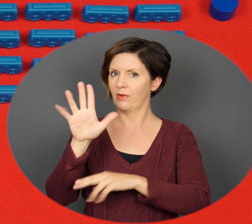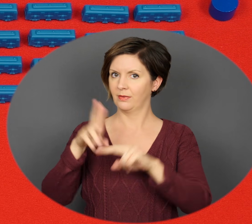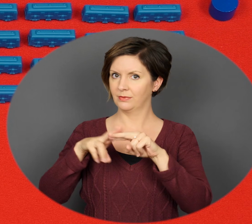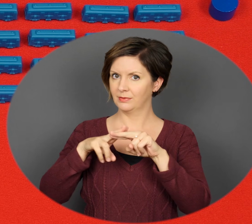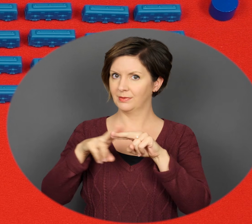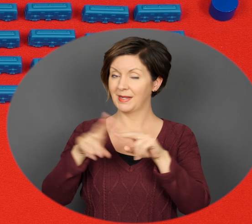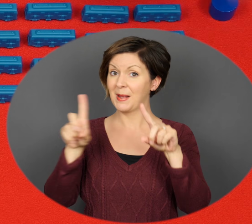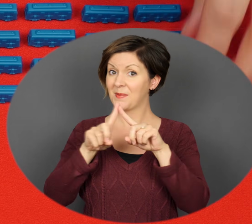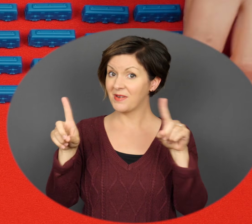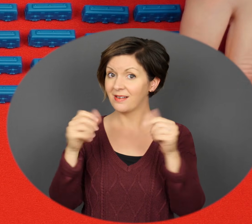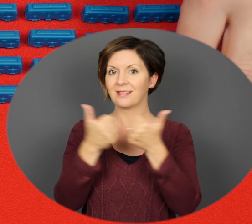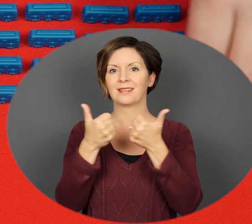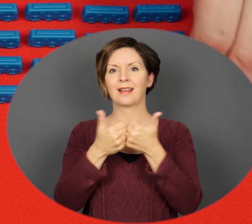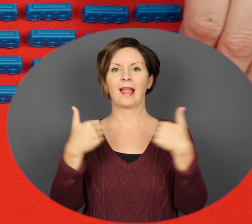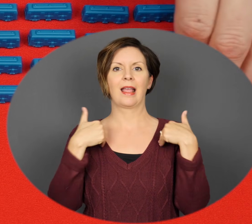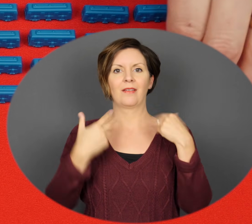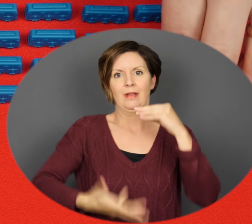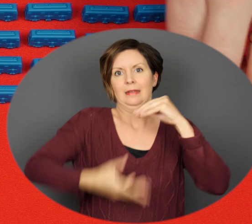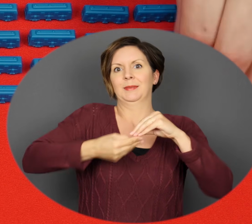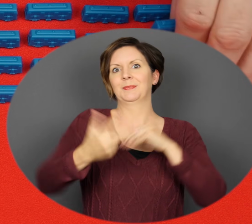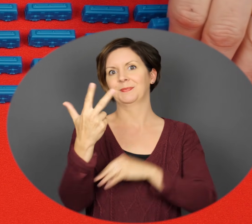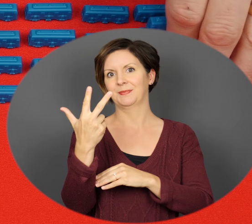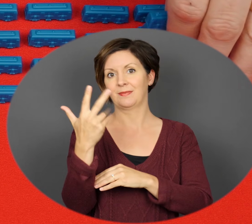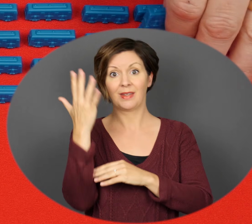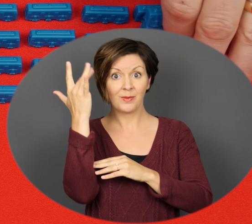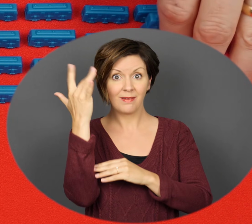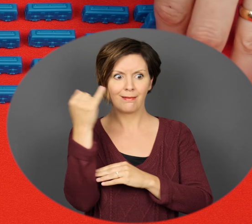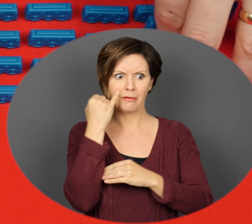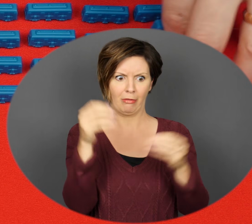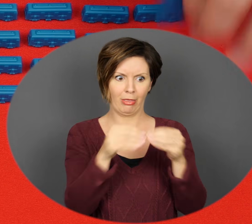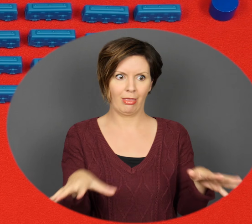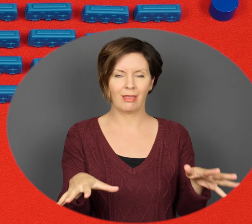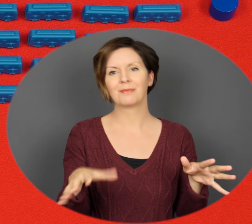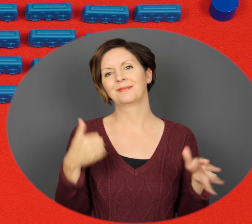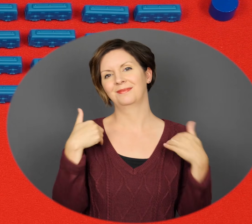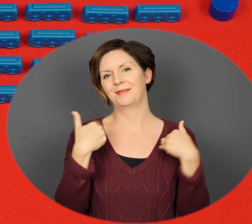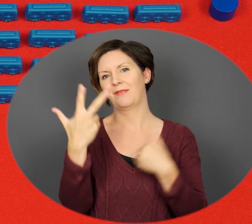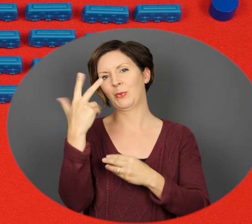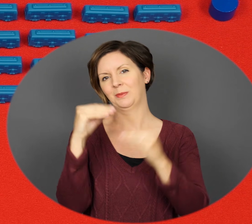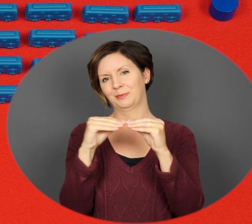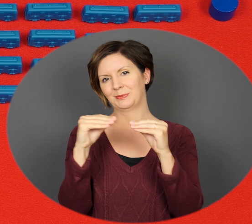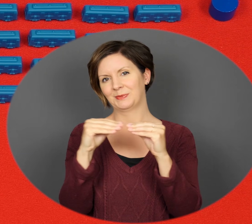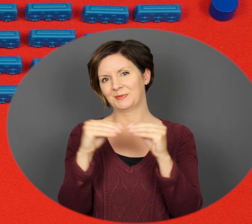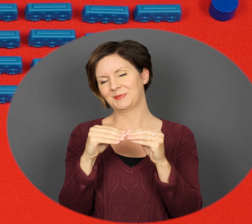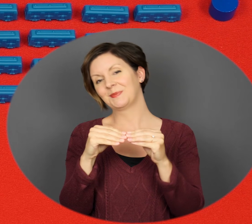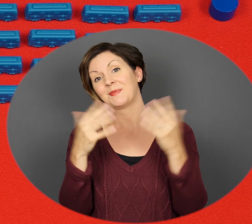but the game comes with an extra three in each color in case you ever lose a train and need to replace some so you